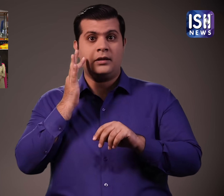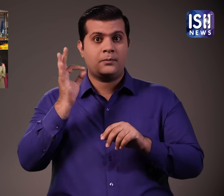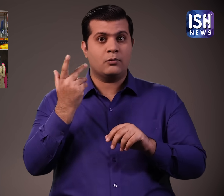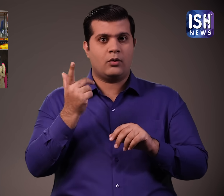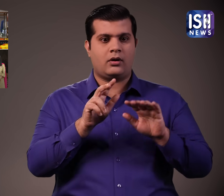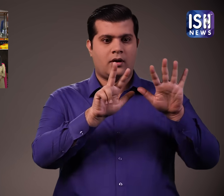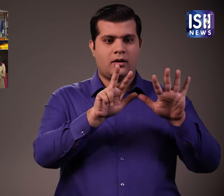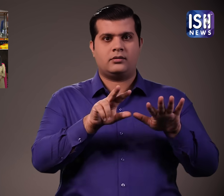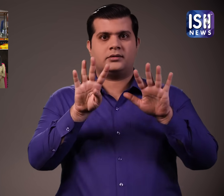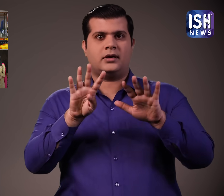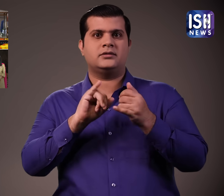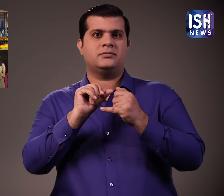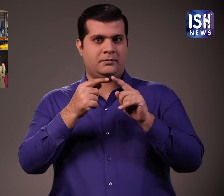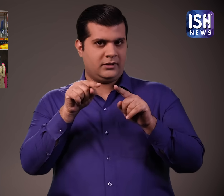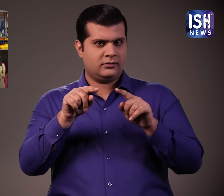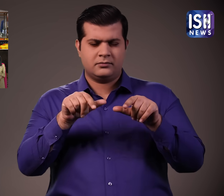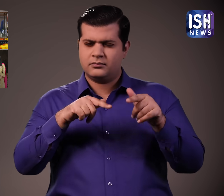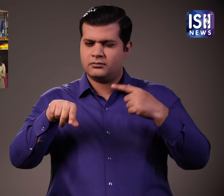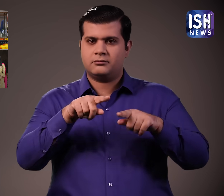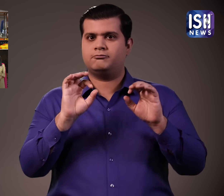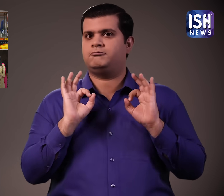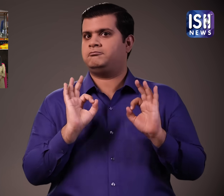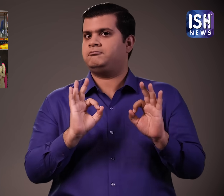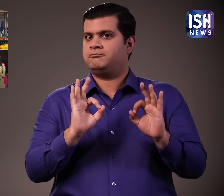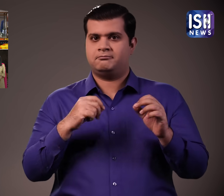Important meetings were held on 8th and 9th September 2023.